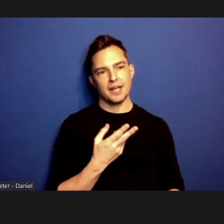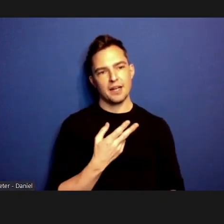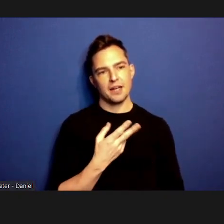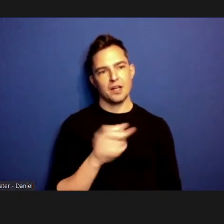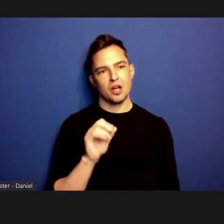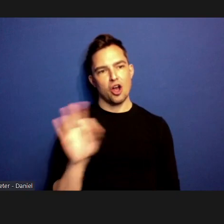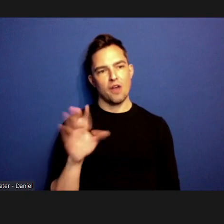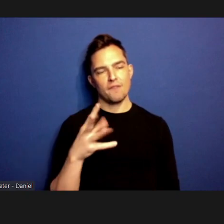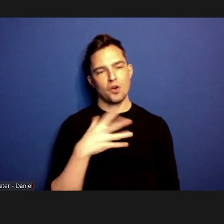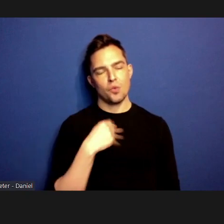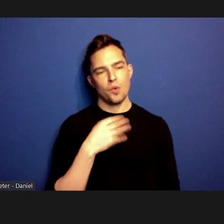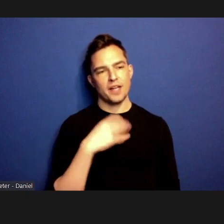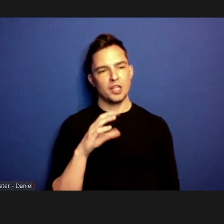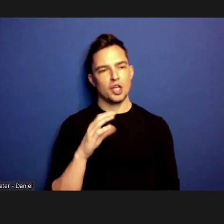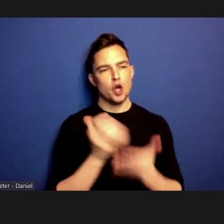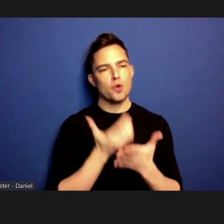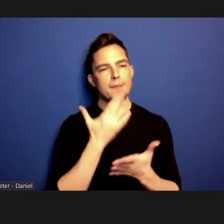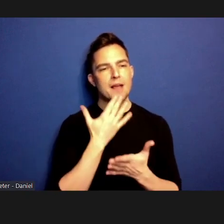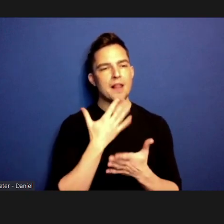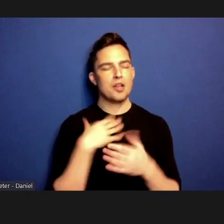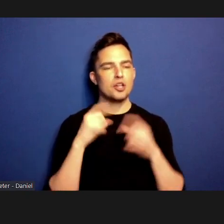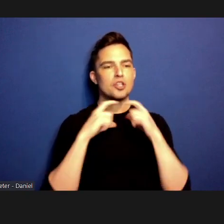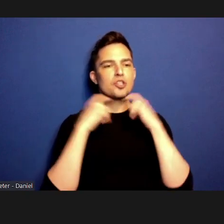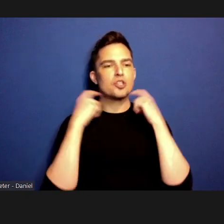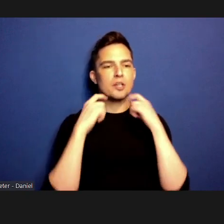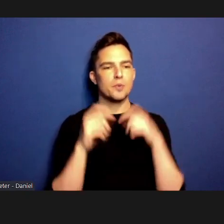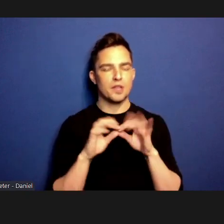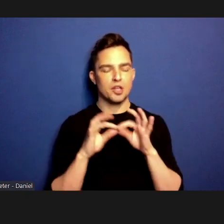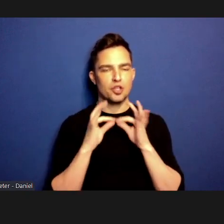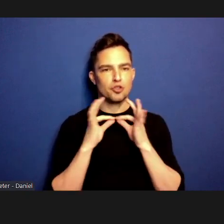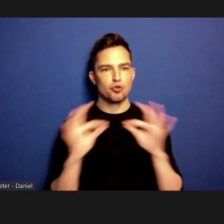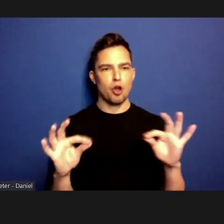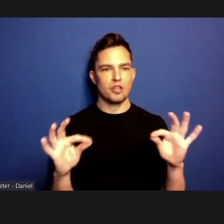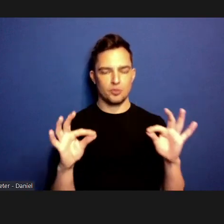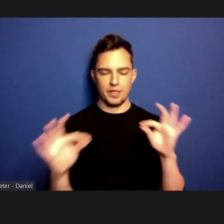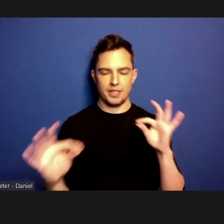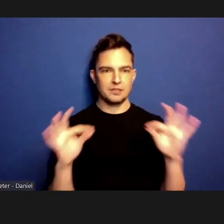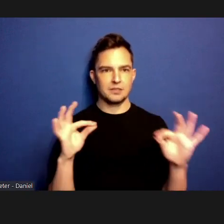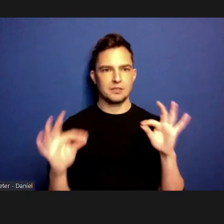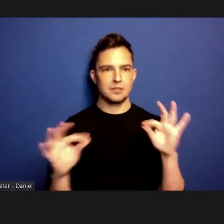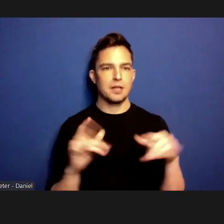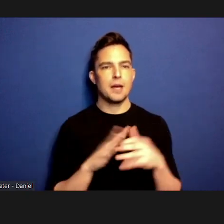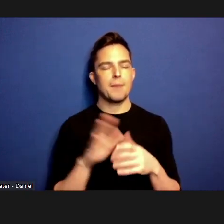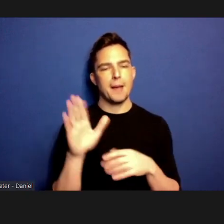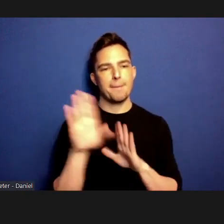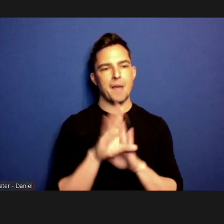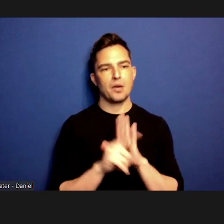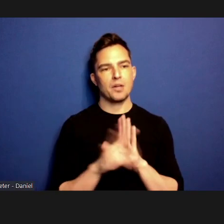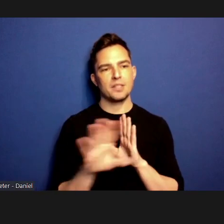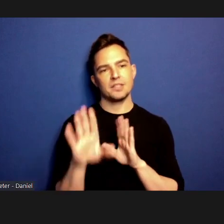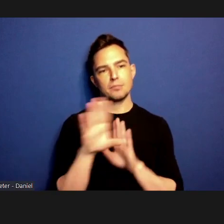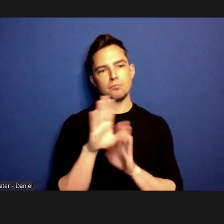cream-colored turtleneck with some drawstrings. And my background is blurred and there's lots